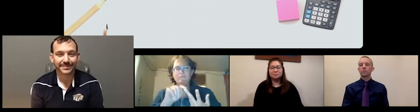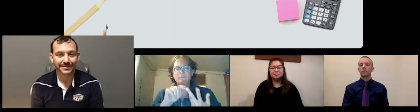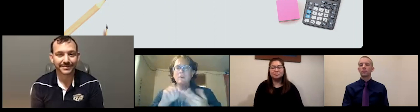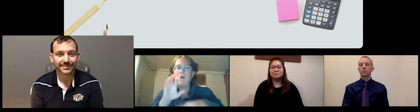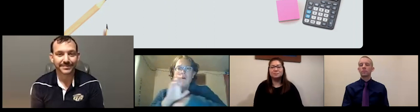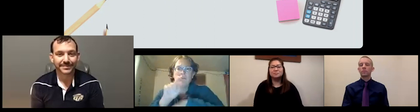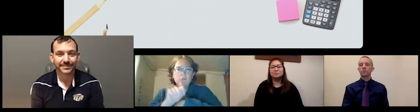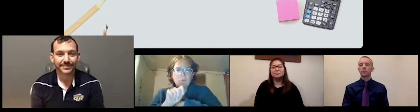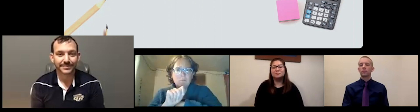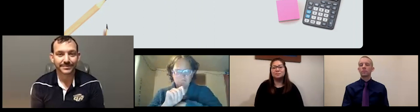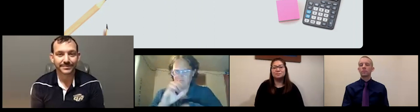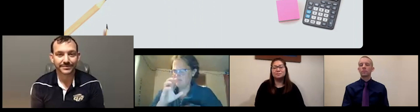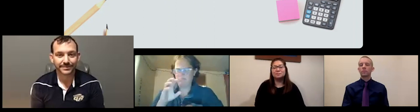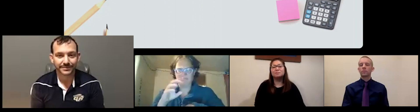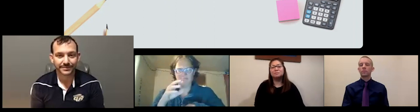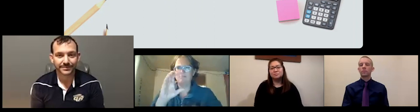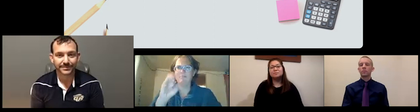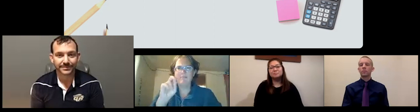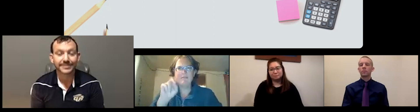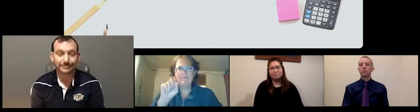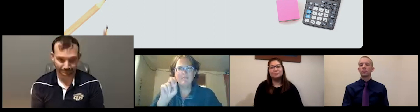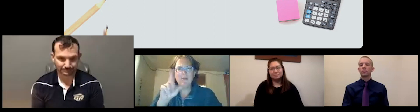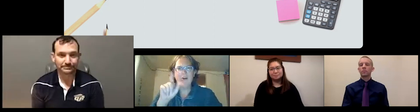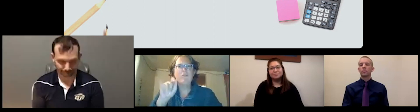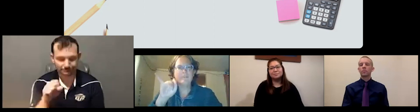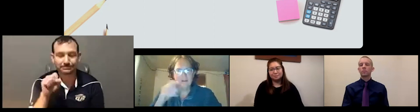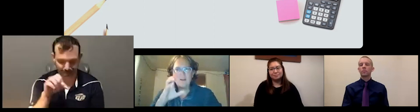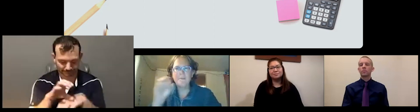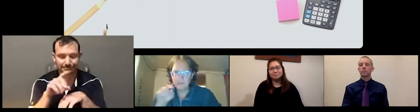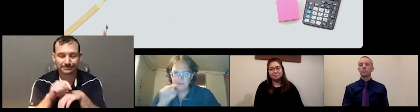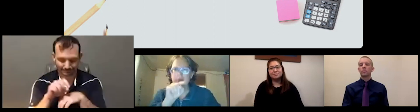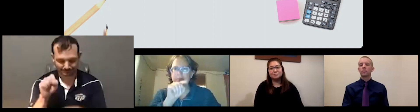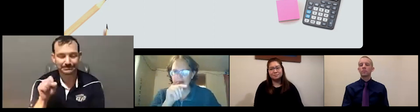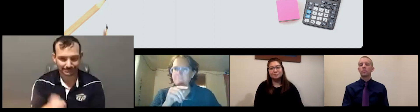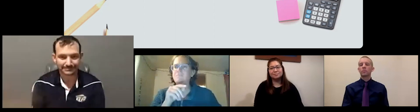I also could consult. I could work for a consulting company.